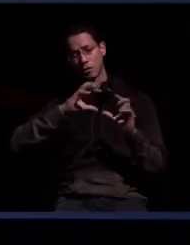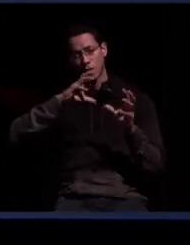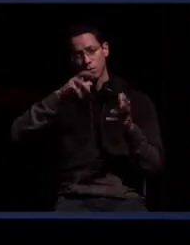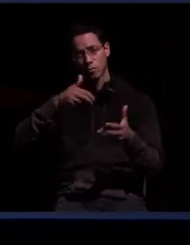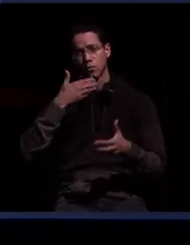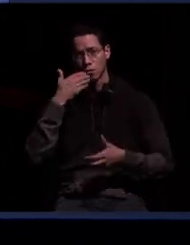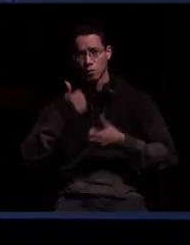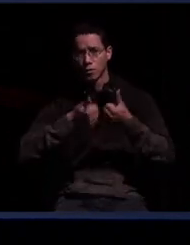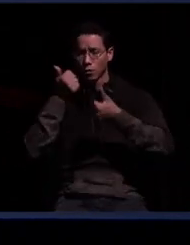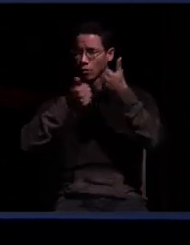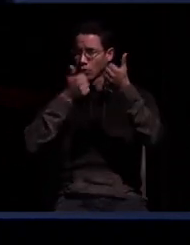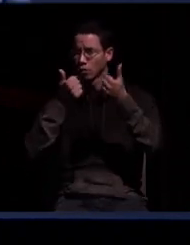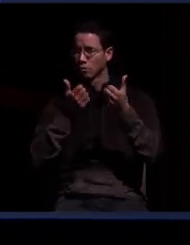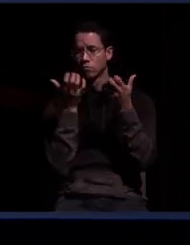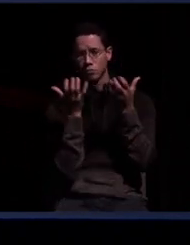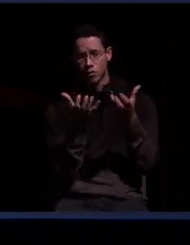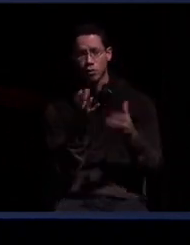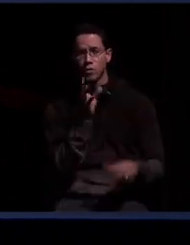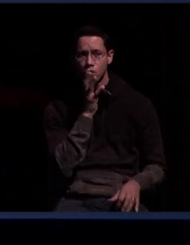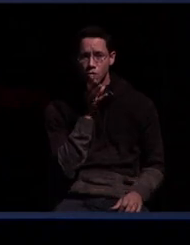It encourages me to get to know the world.”